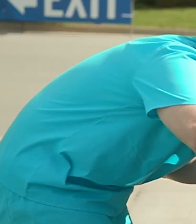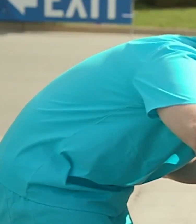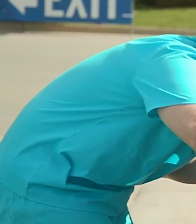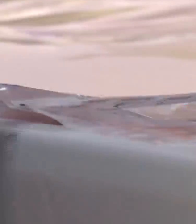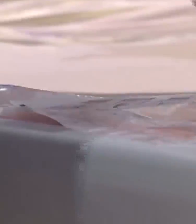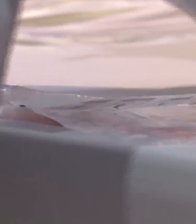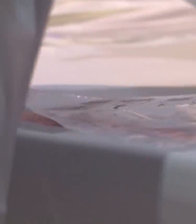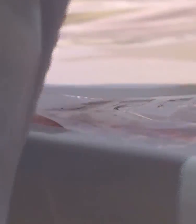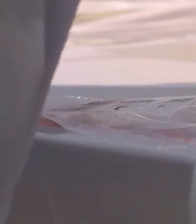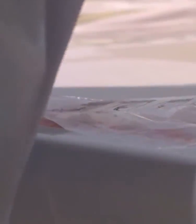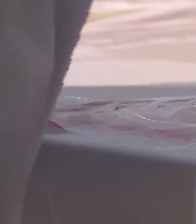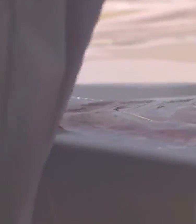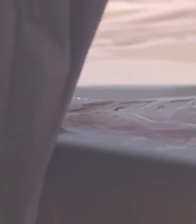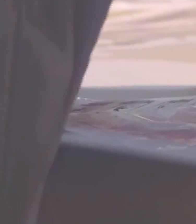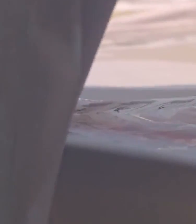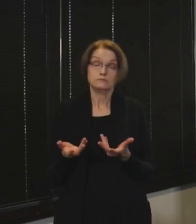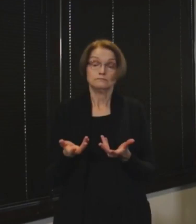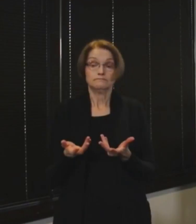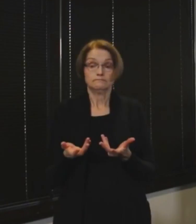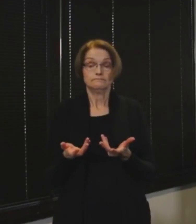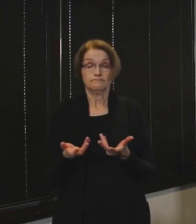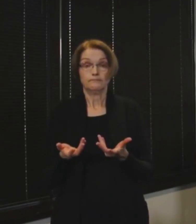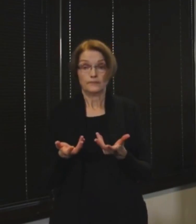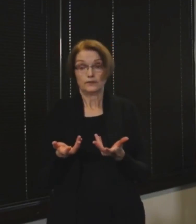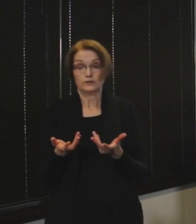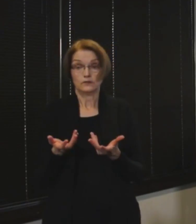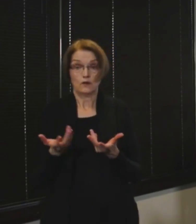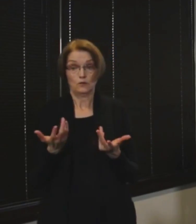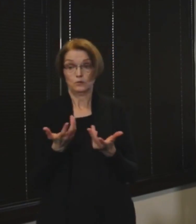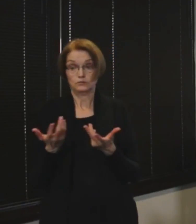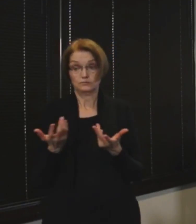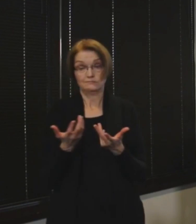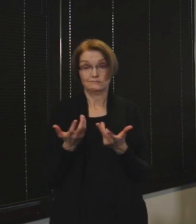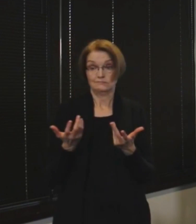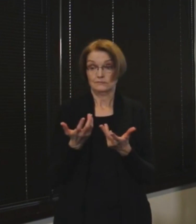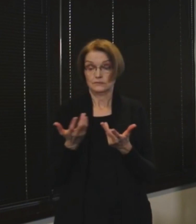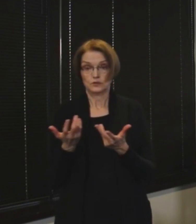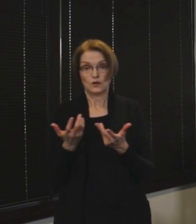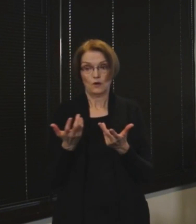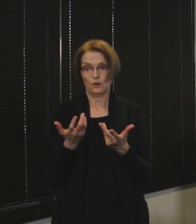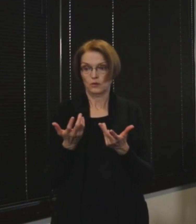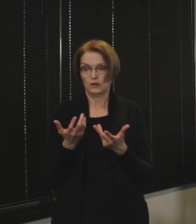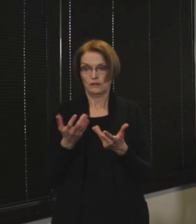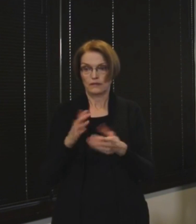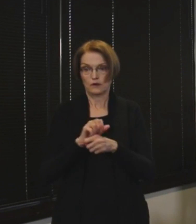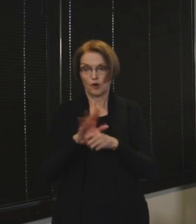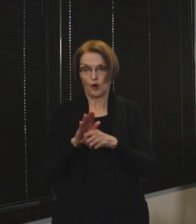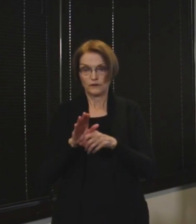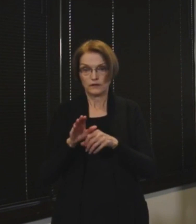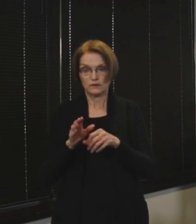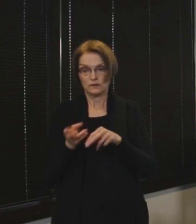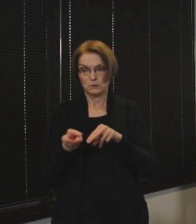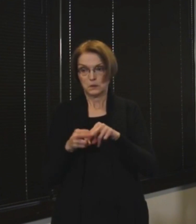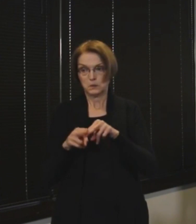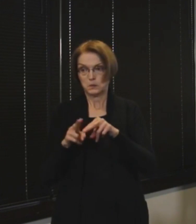INFLUX AND HE SAYS OF CAPACITY ISSUES THERE'S TOUGH AN ACTIVE CONVERSATIONS OF SLOWING DOWN ELECTIVE PROCEDURES BECAUSE SMALL MITIGATION EFFORTS MIGHT